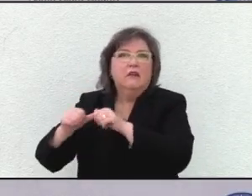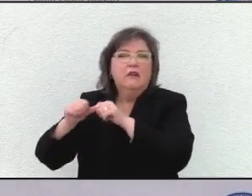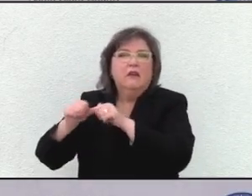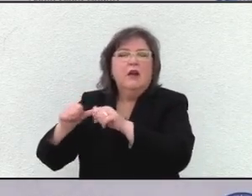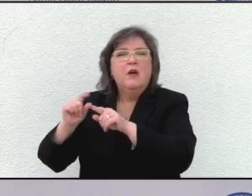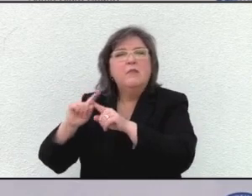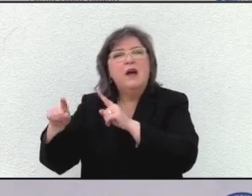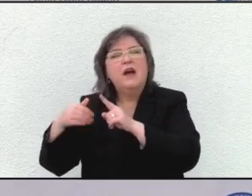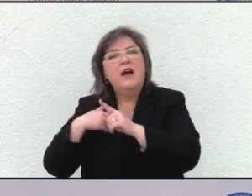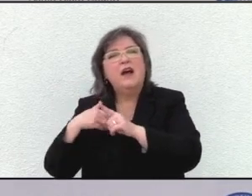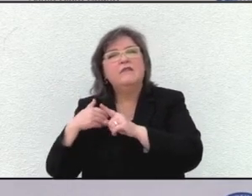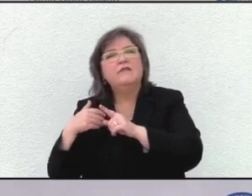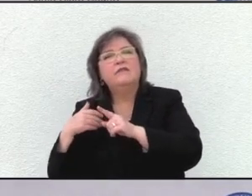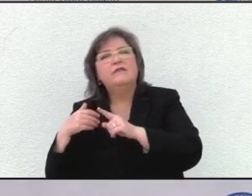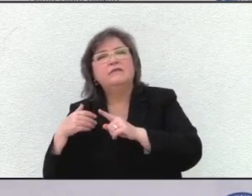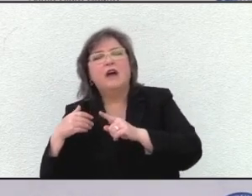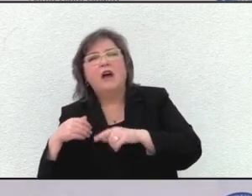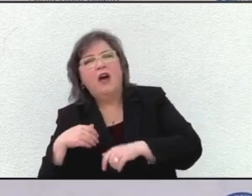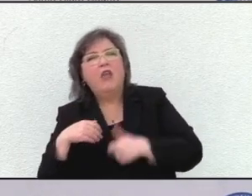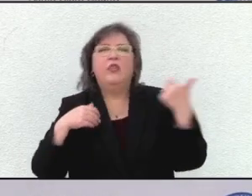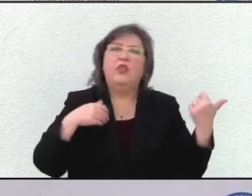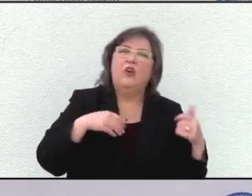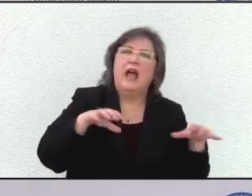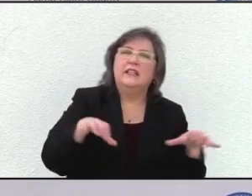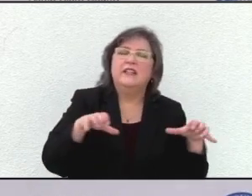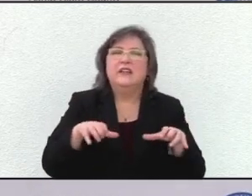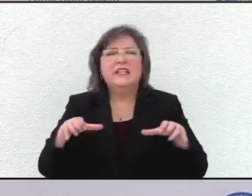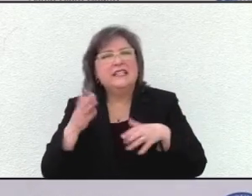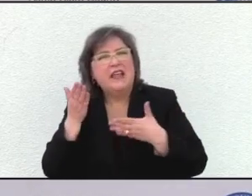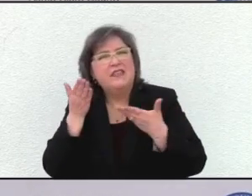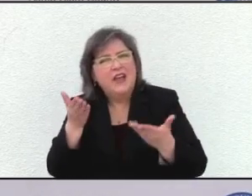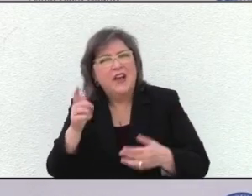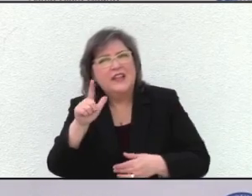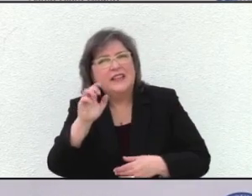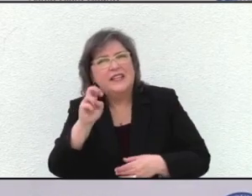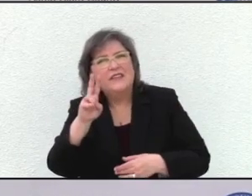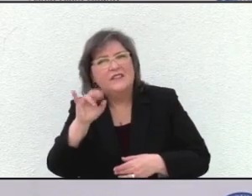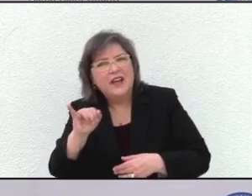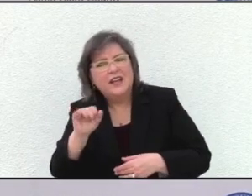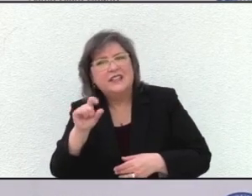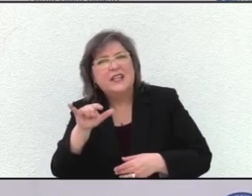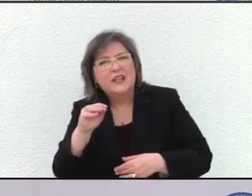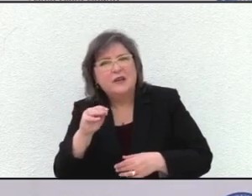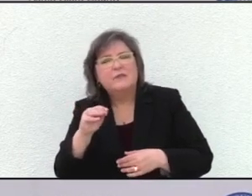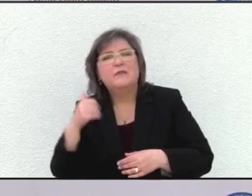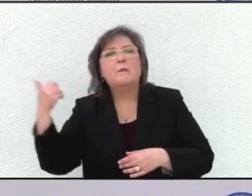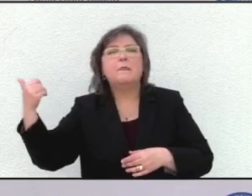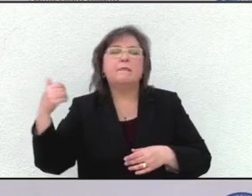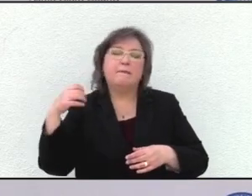Just the question was about uh Levi's Stadium with 49ers and their announcement